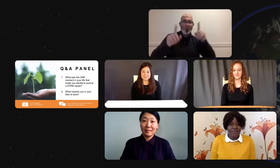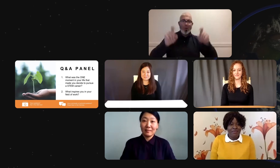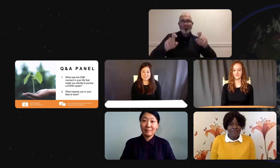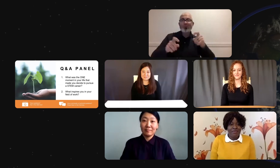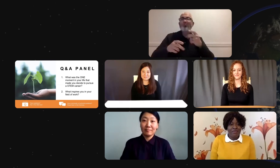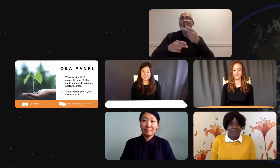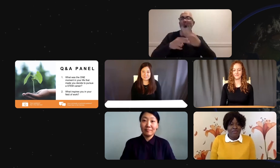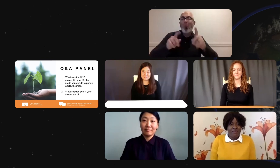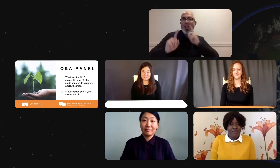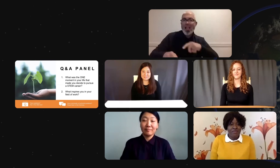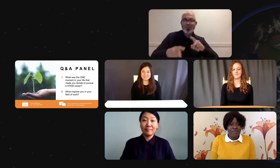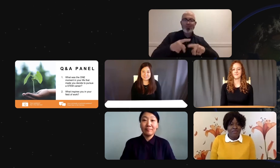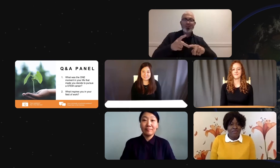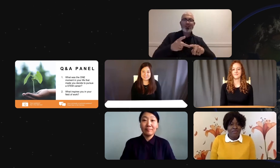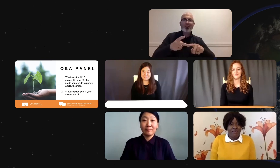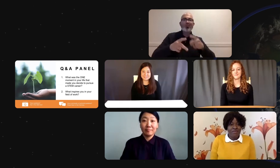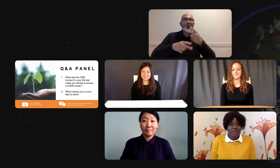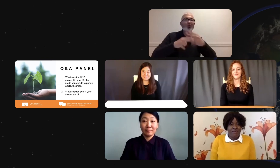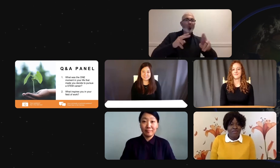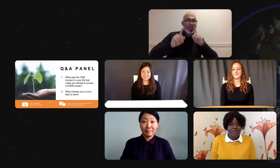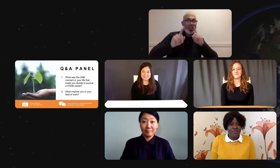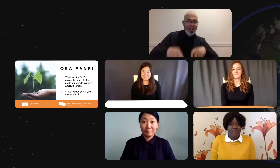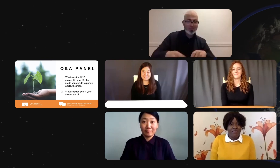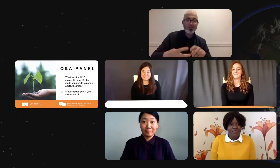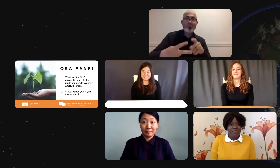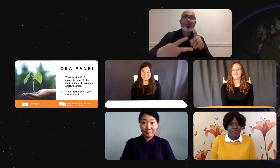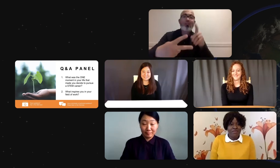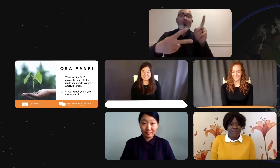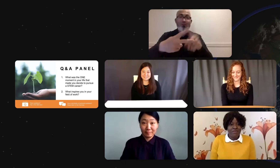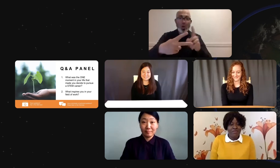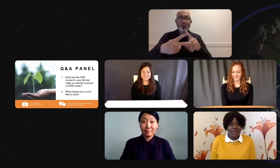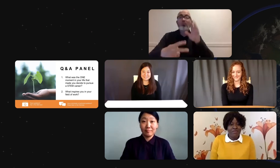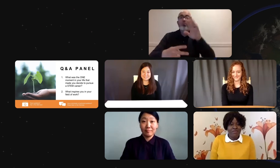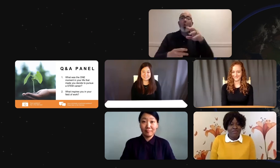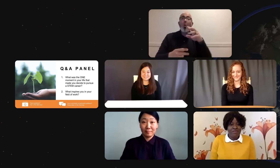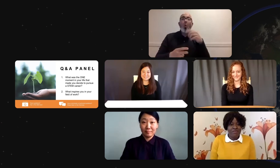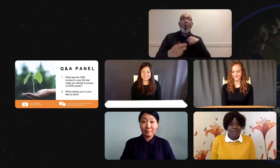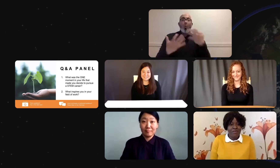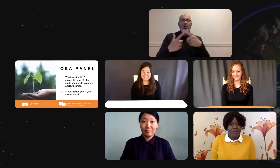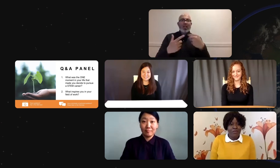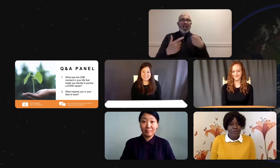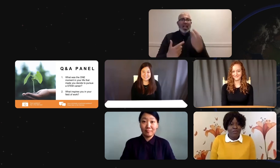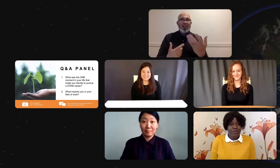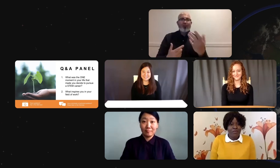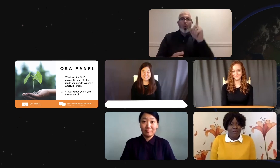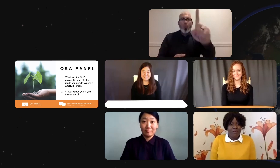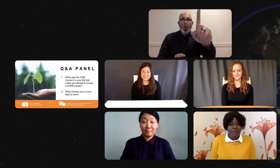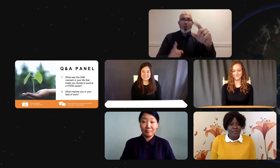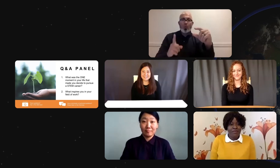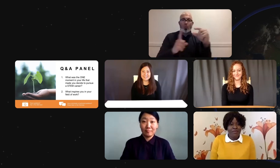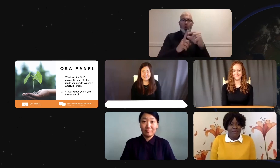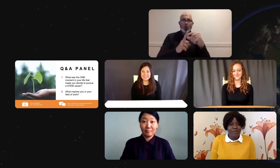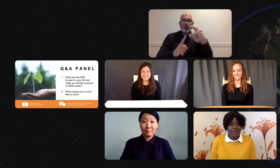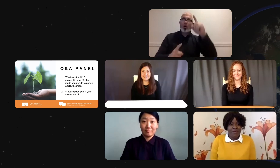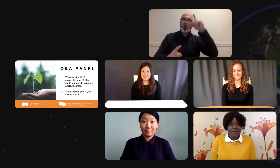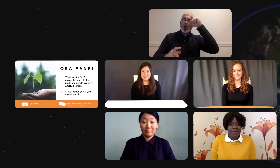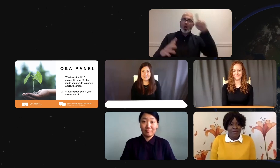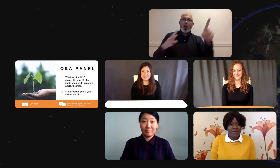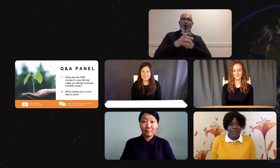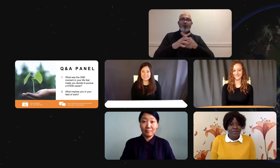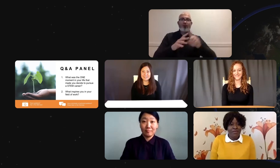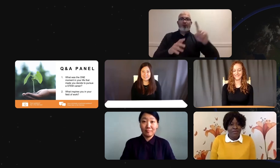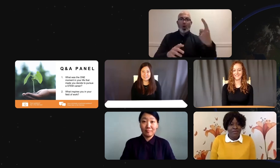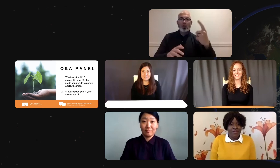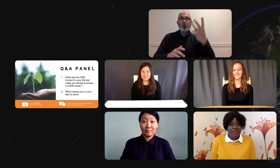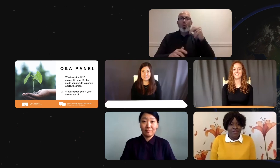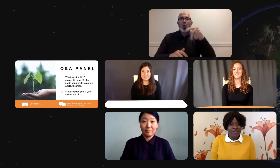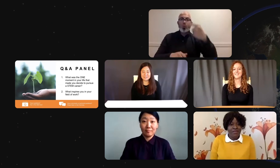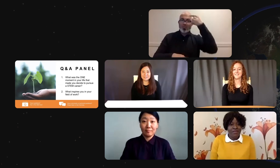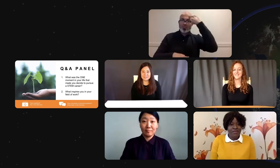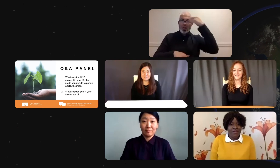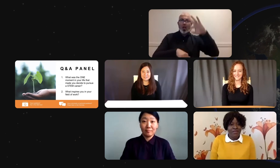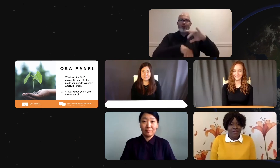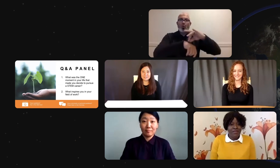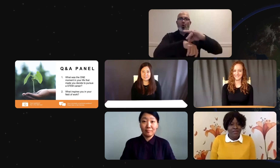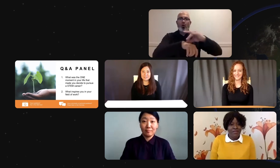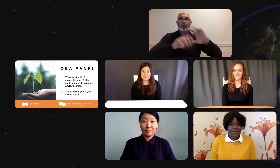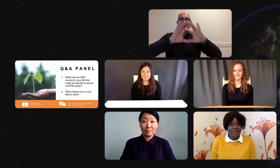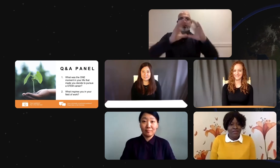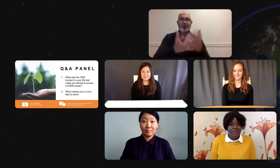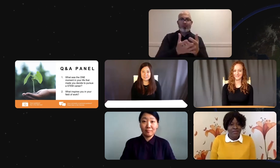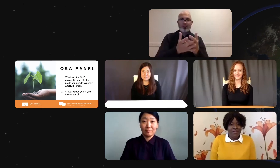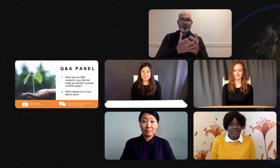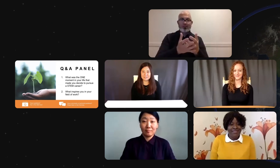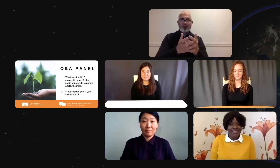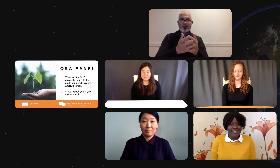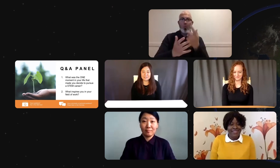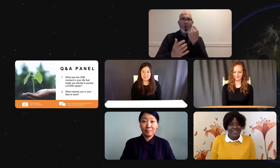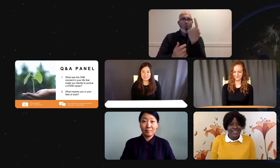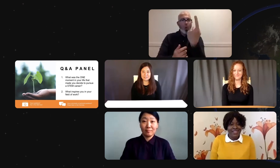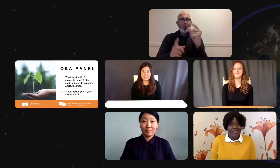The first part is: Give us one word that comes to mind when you think of our planet.